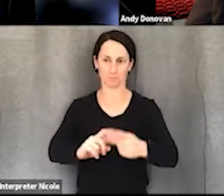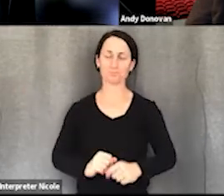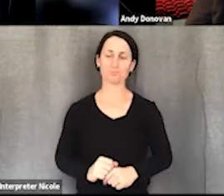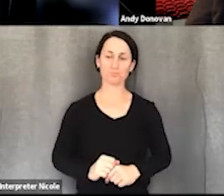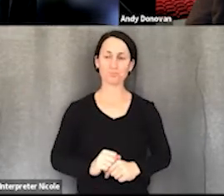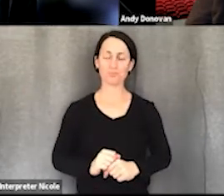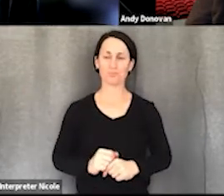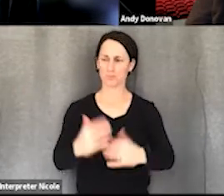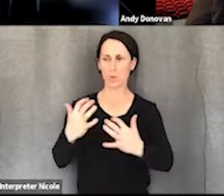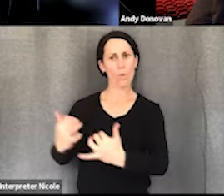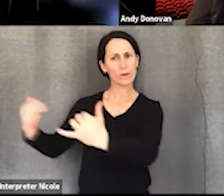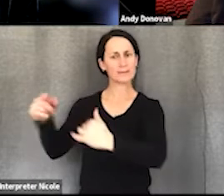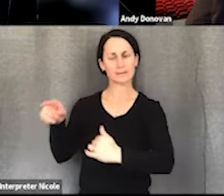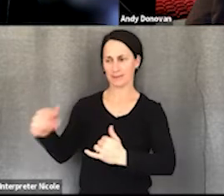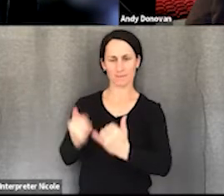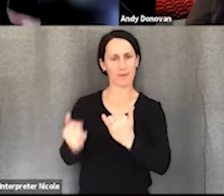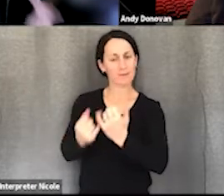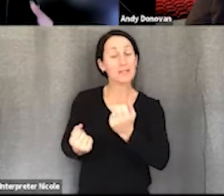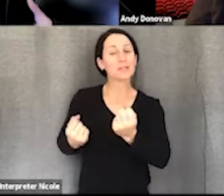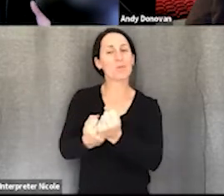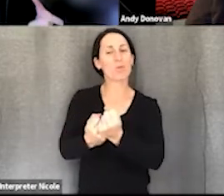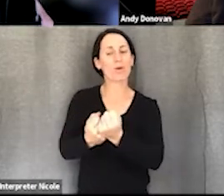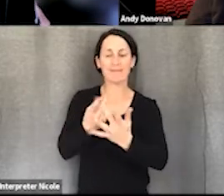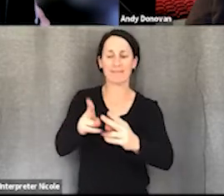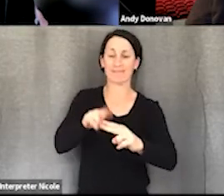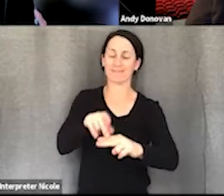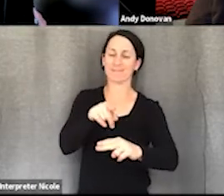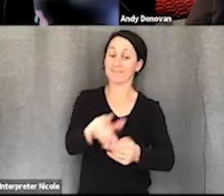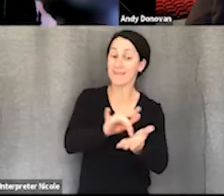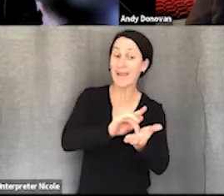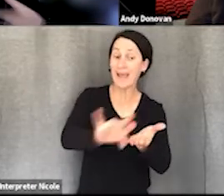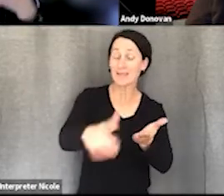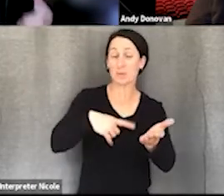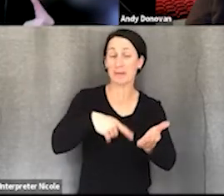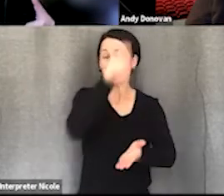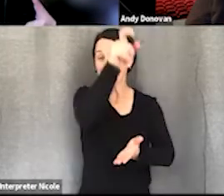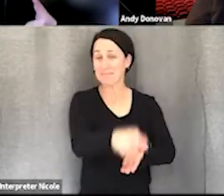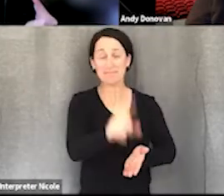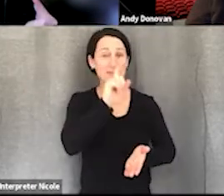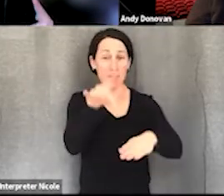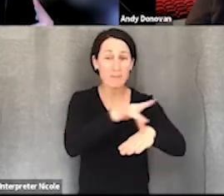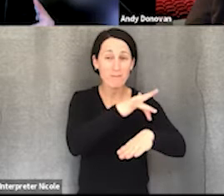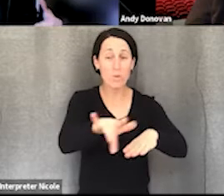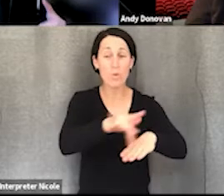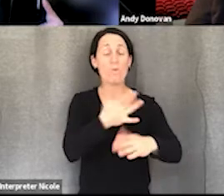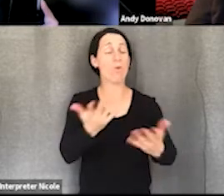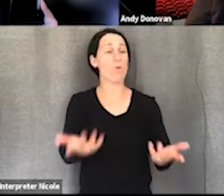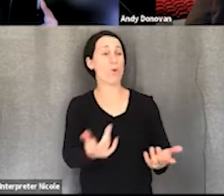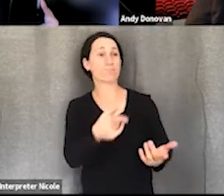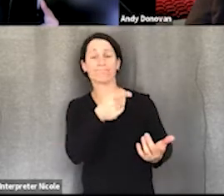of measures which ultimately benefit the artists so if some of your decision making is to do